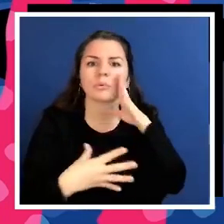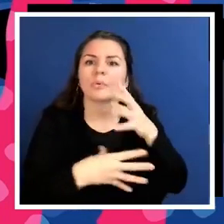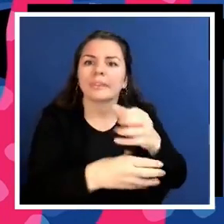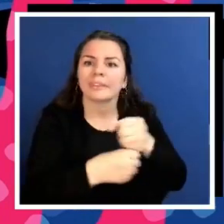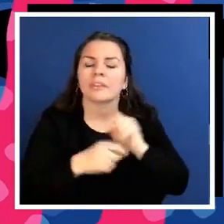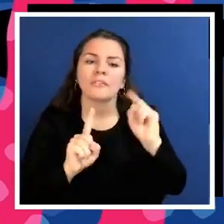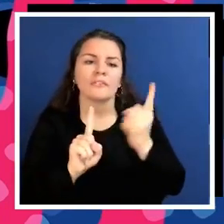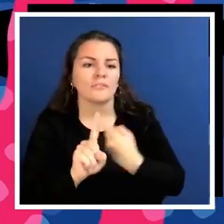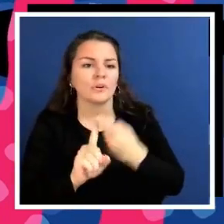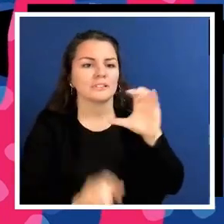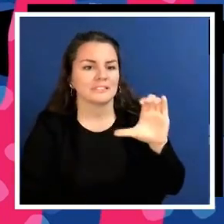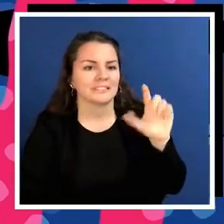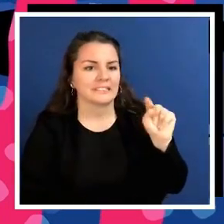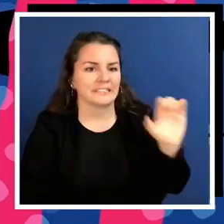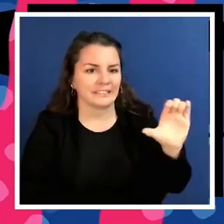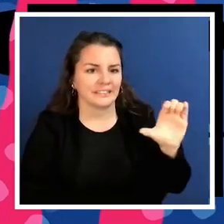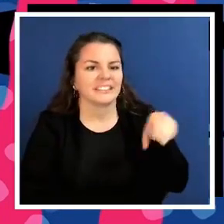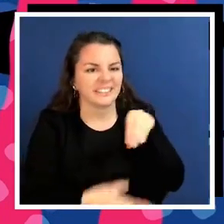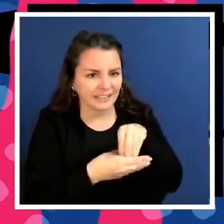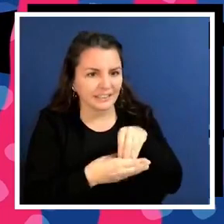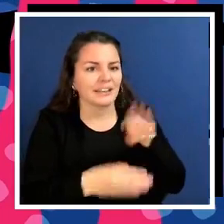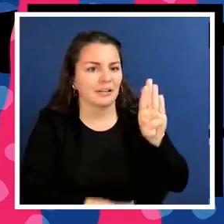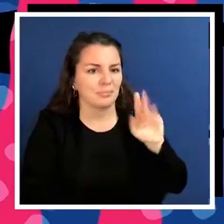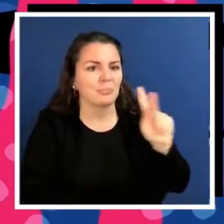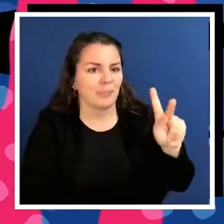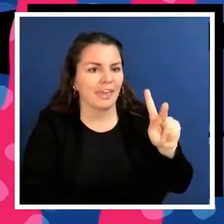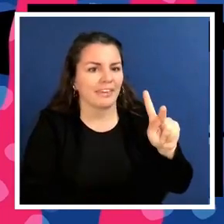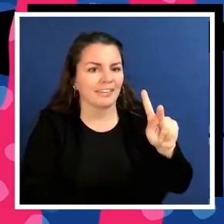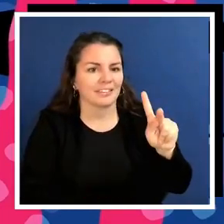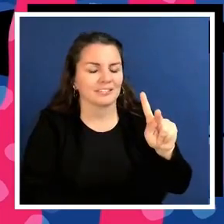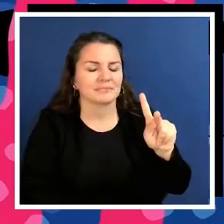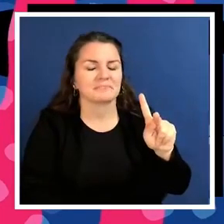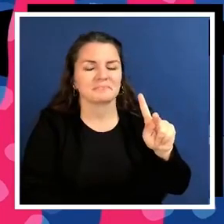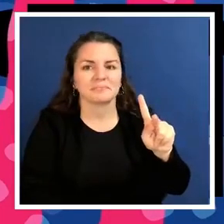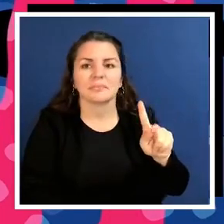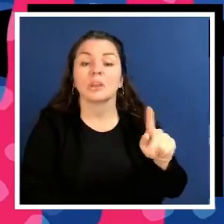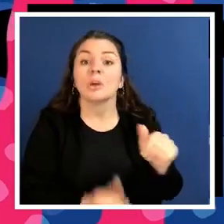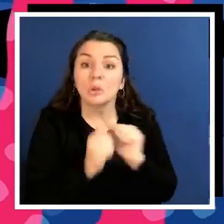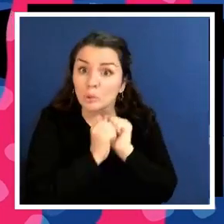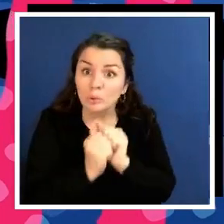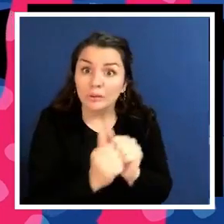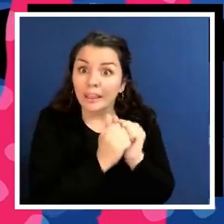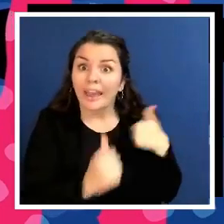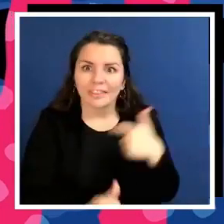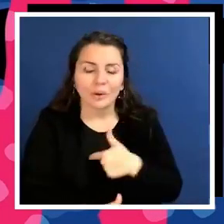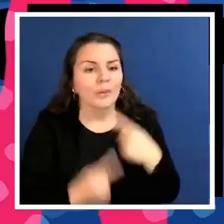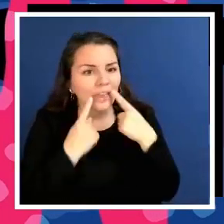TODAY FAMILIES ACROSS OUR